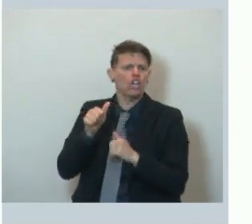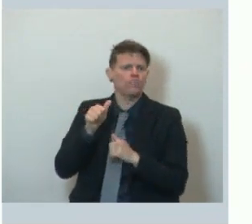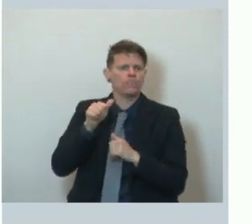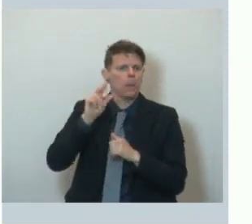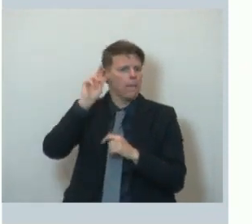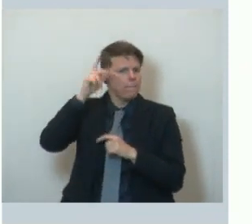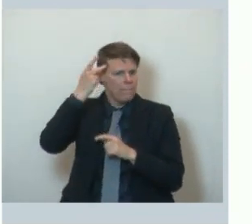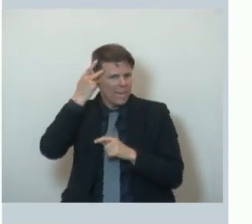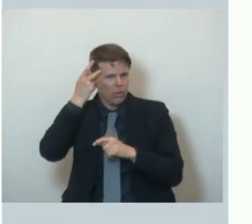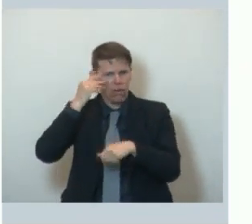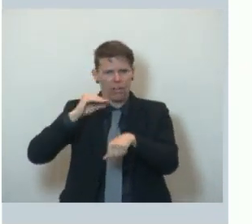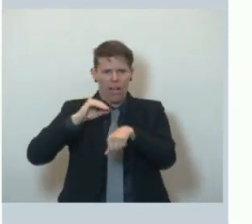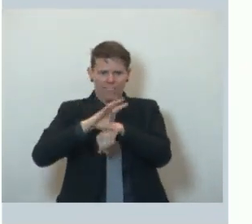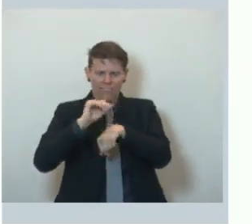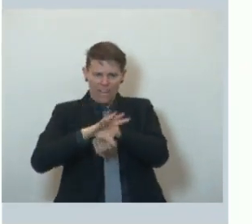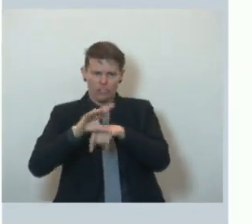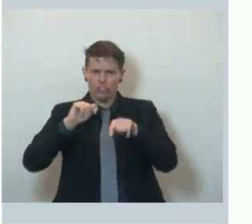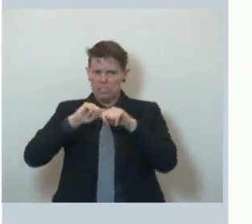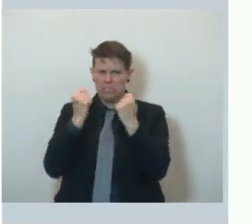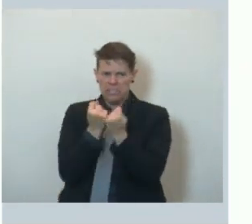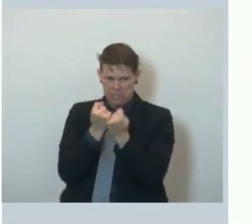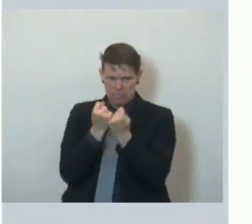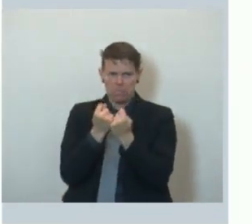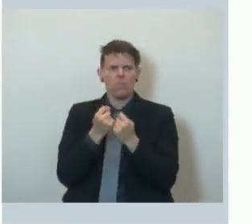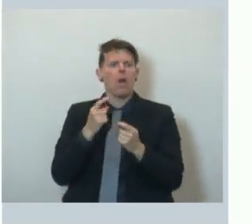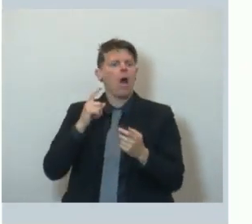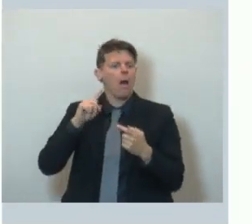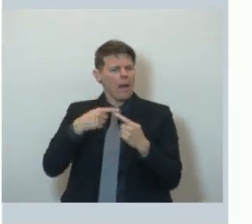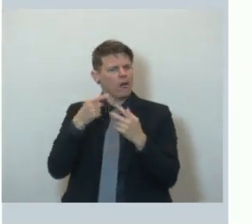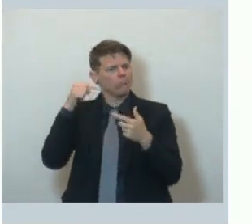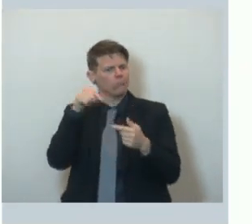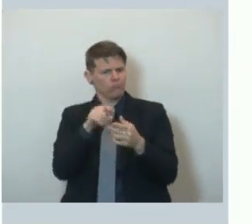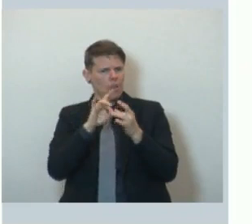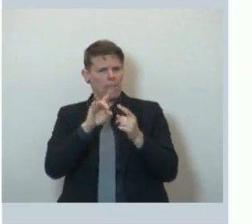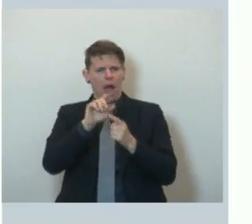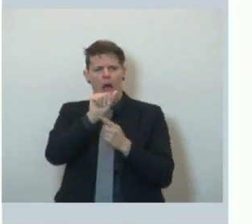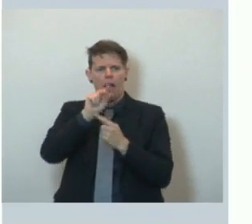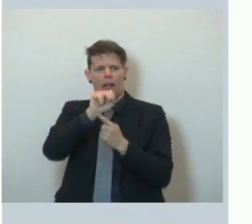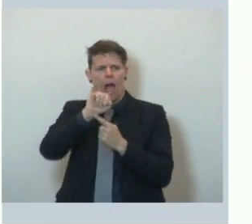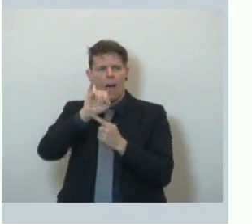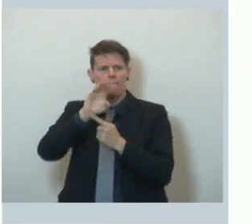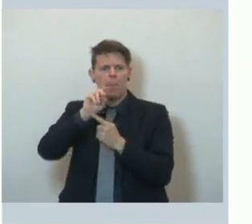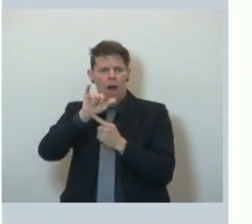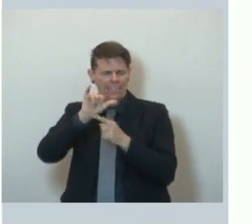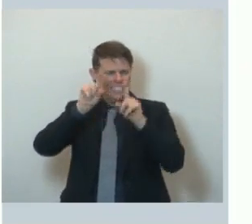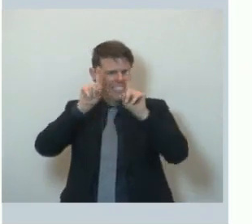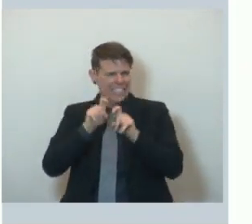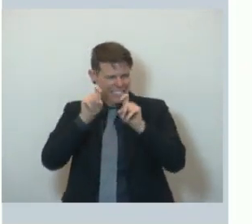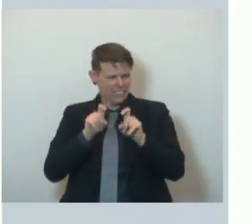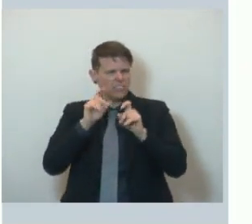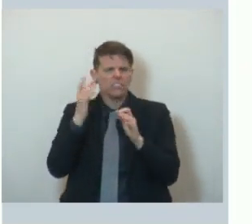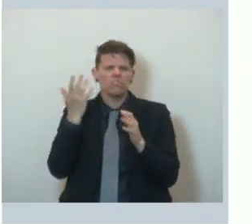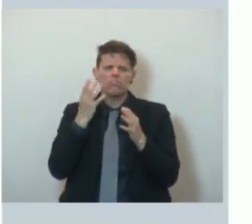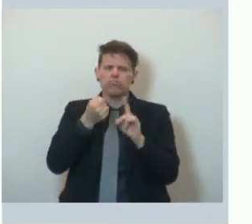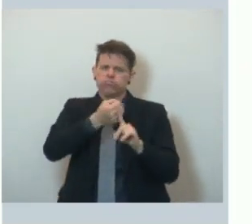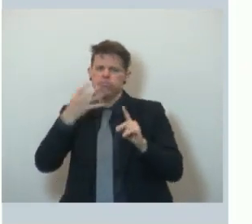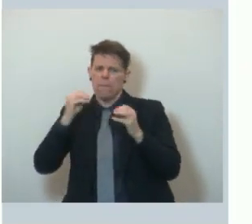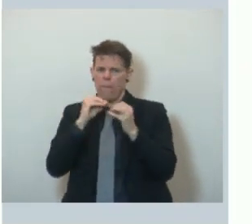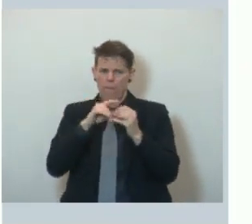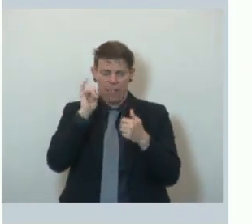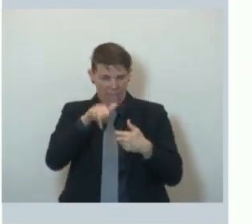THERE ARE THREE DOCUMENTS THAT ARE AVAILABLE ONLINE ON T WEBSITE UNDER THE MAT MEDICAL ADVISORY TEAM WEBSITE ON ANTIBODY TESTING.